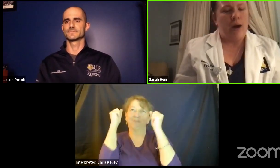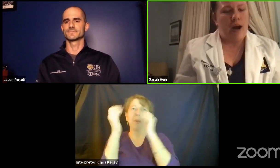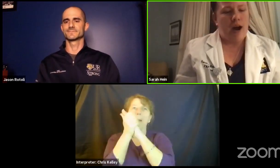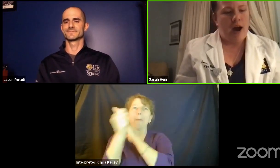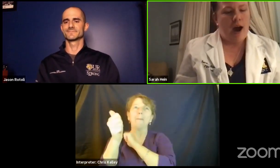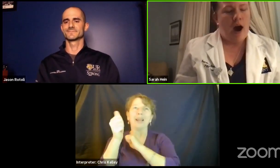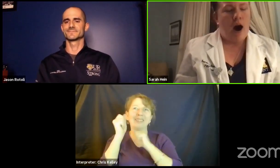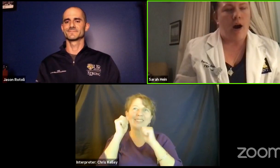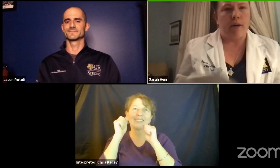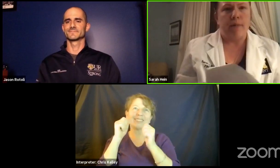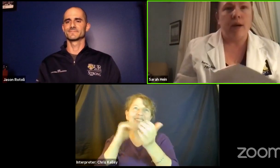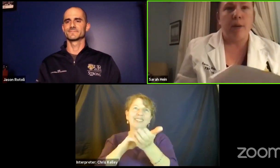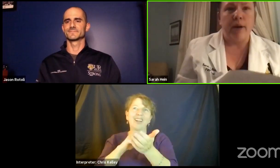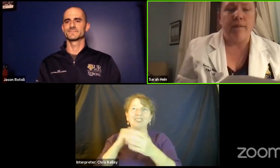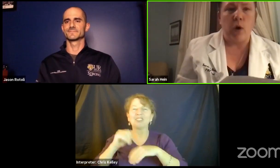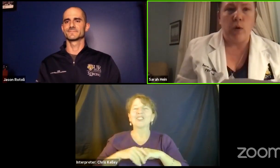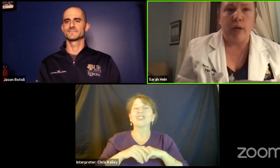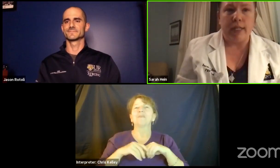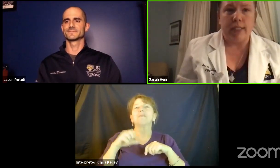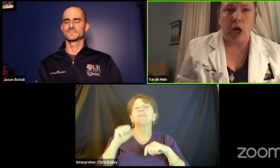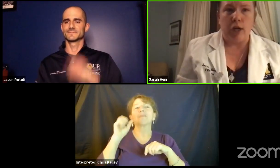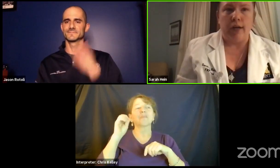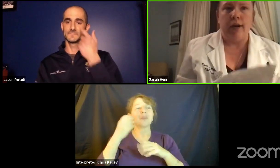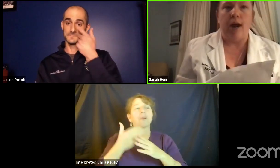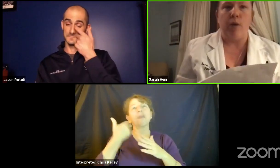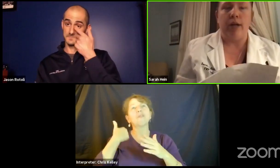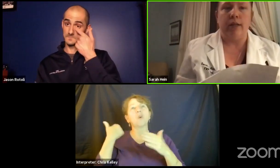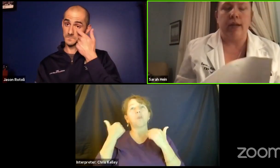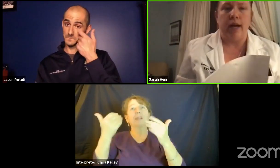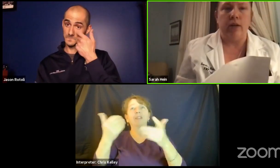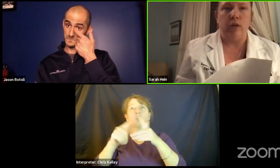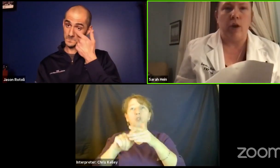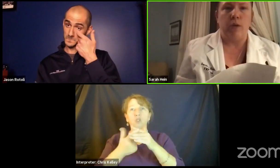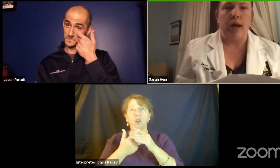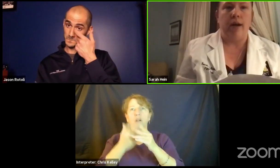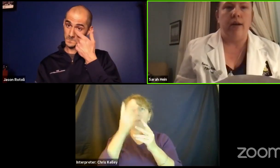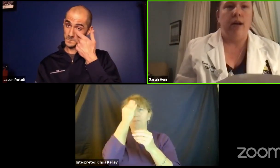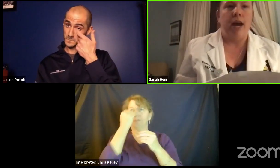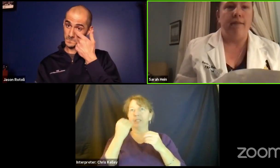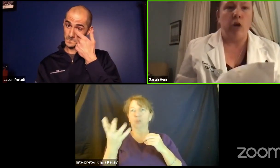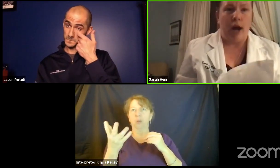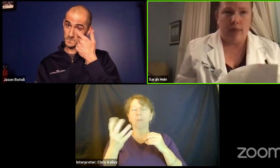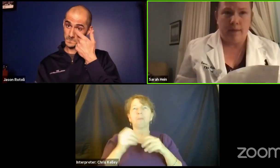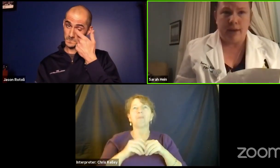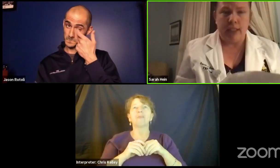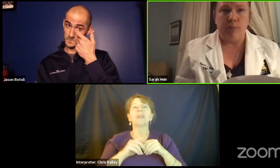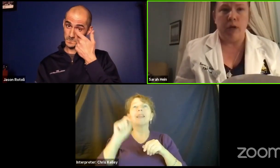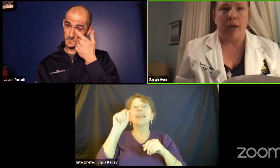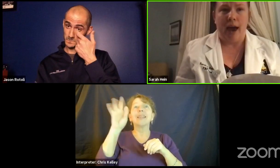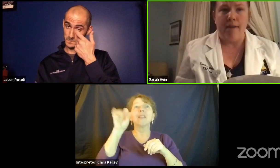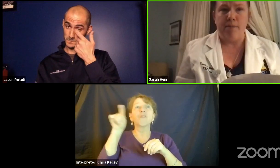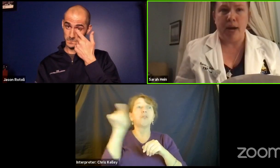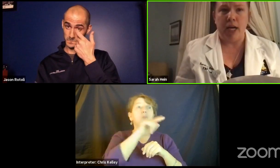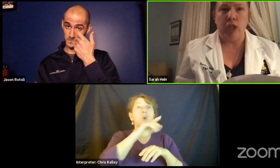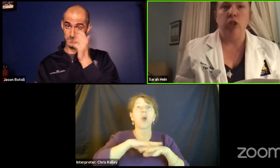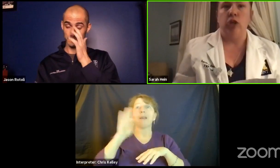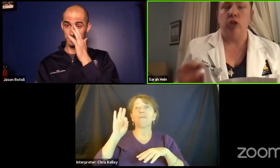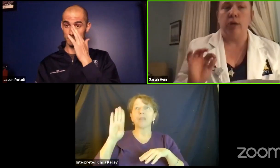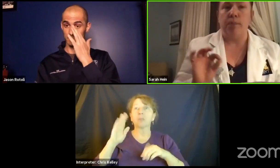what you would see at the emergency room. So, we have two fantastic doctors here tonight. We have Dr. Jason Rotoli and we